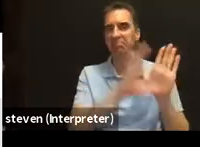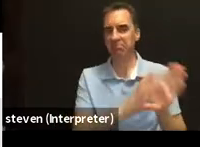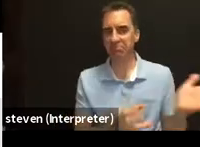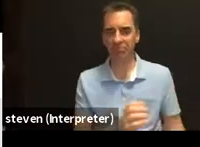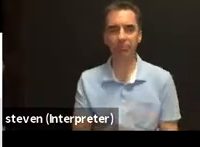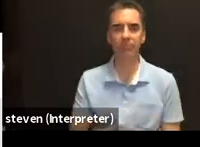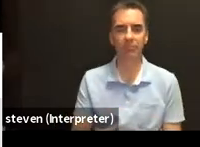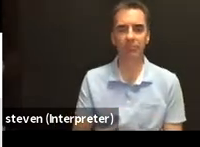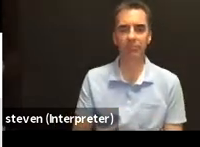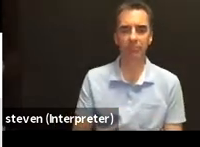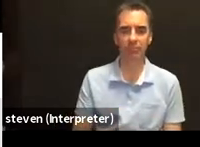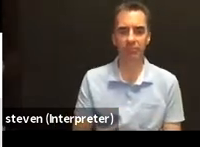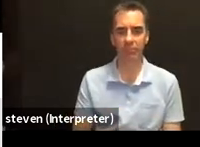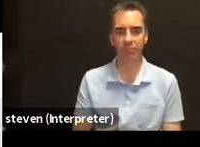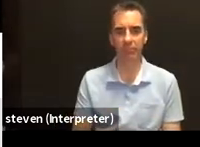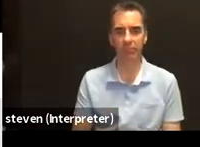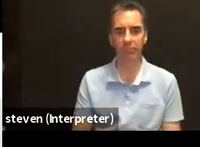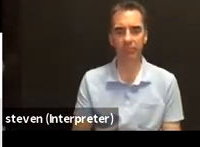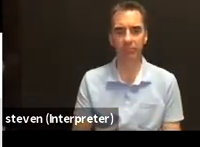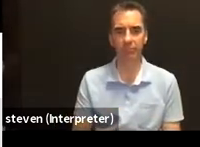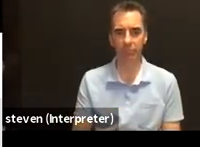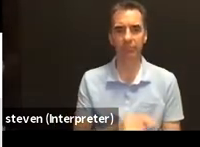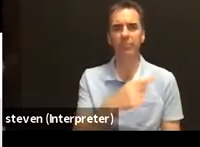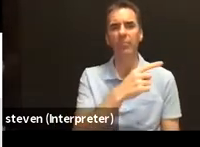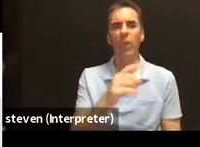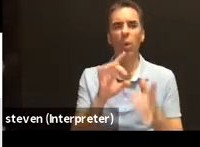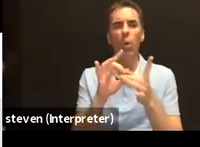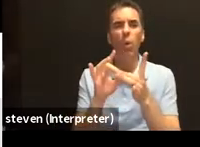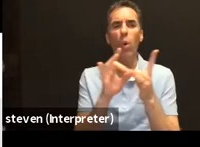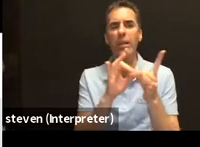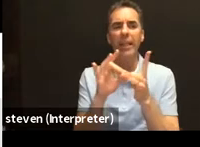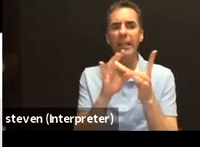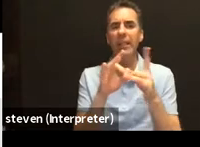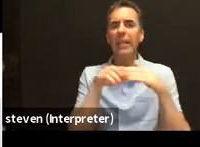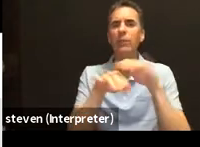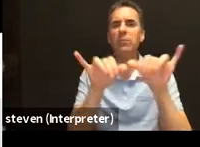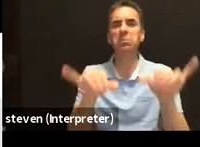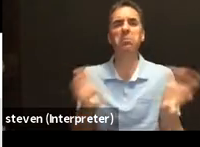maria.rodriguez: Okay, so what is according to Entry Systems or coordinated entry system essentially is a homeless response system.